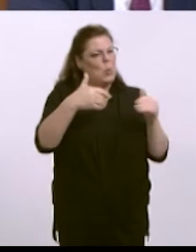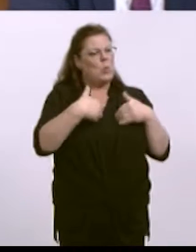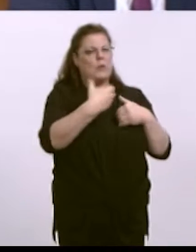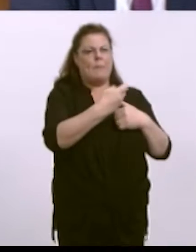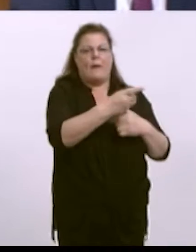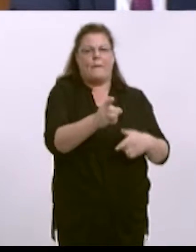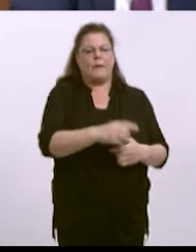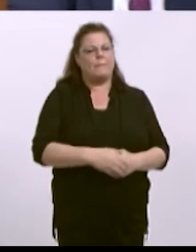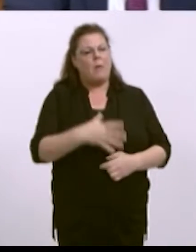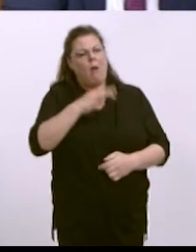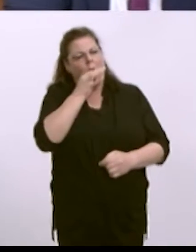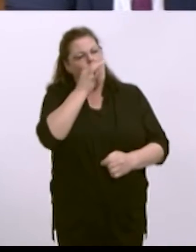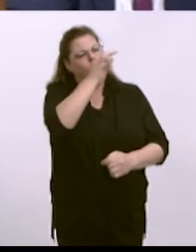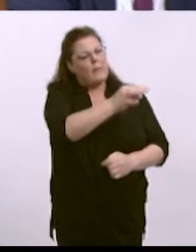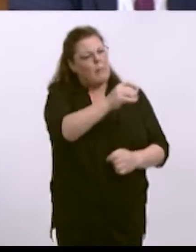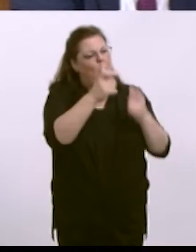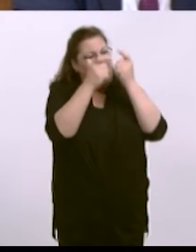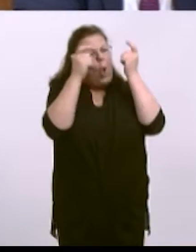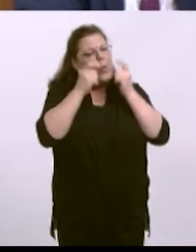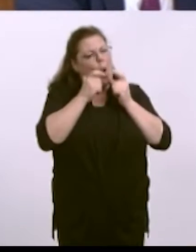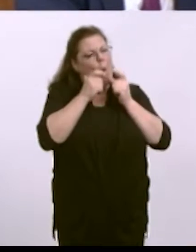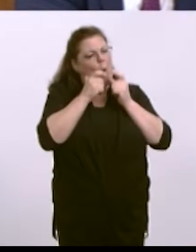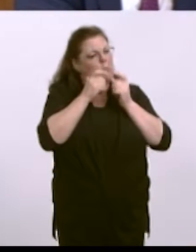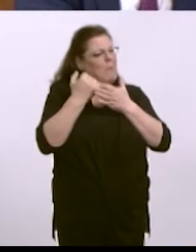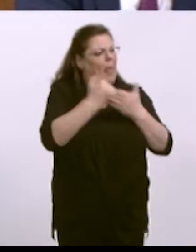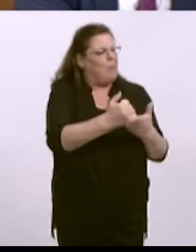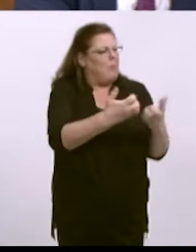I asked them though was what a law would deliver for them, and they were unclear on that. Perhaps,